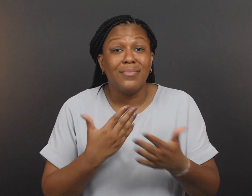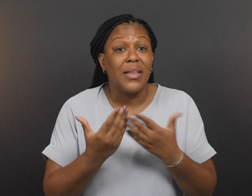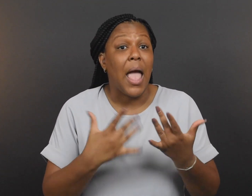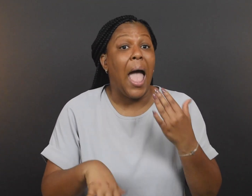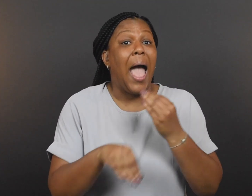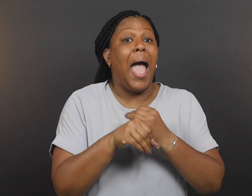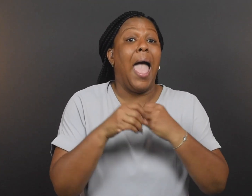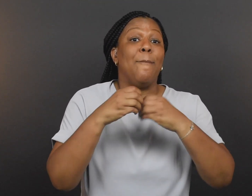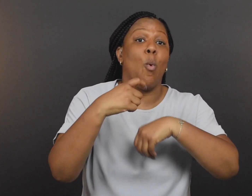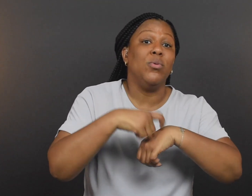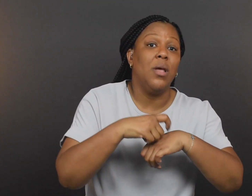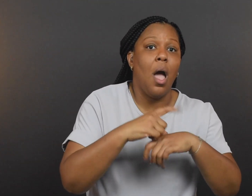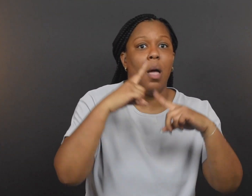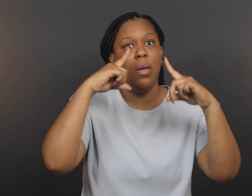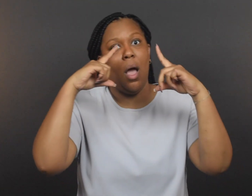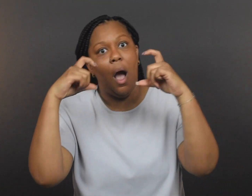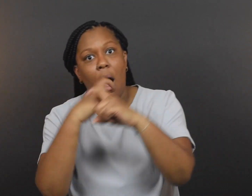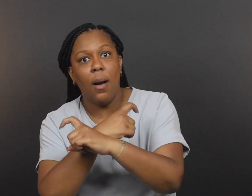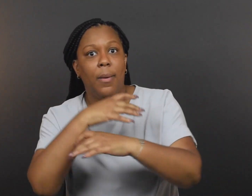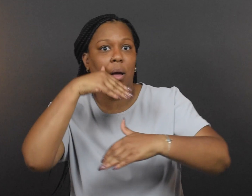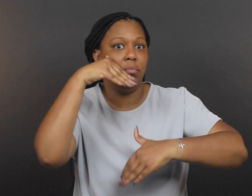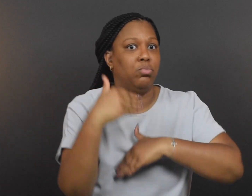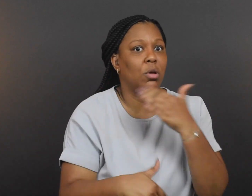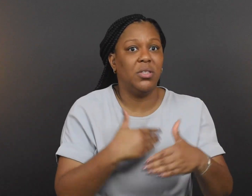Despite the added time and complexity of the process,